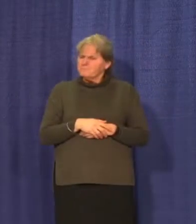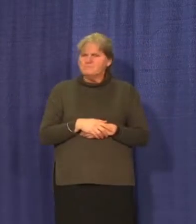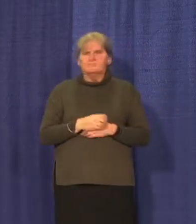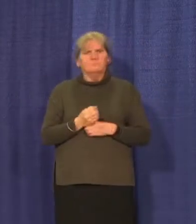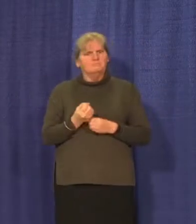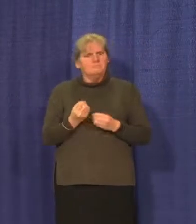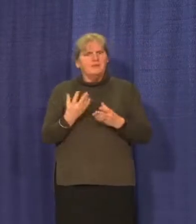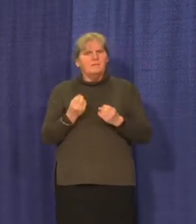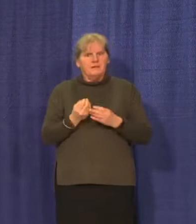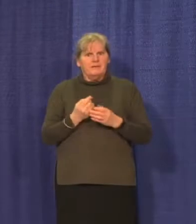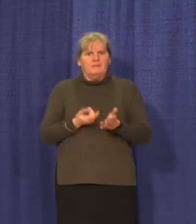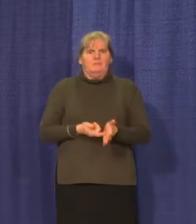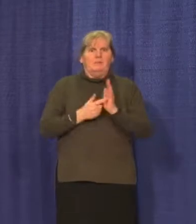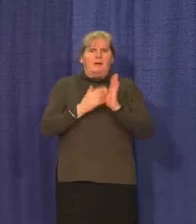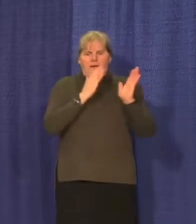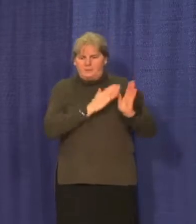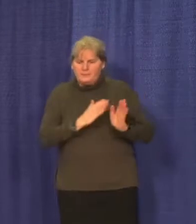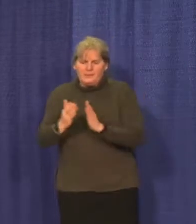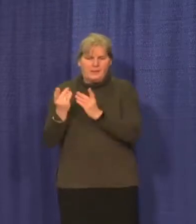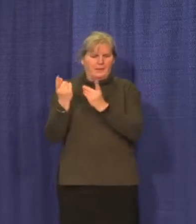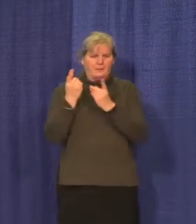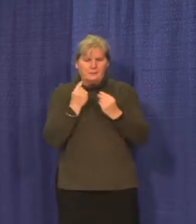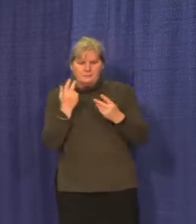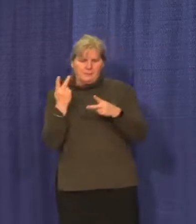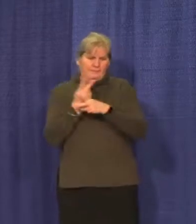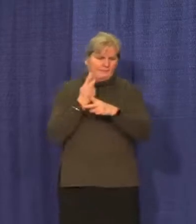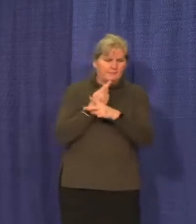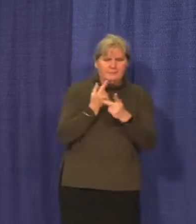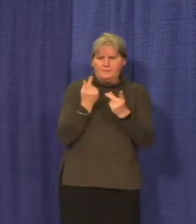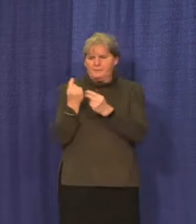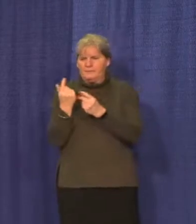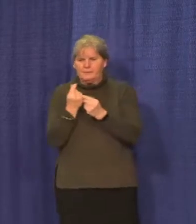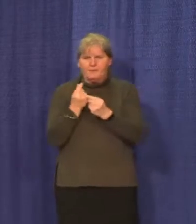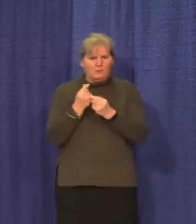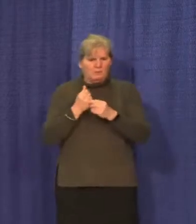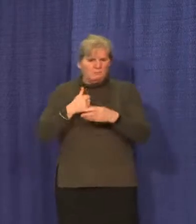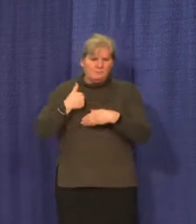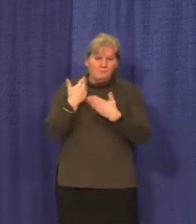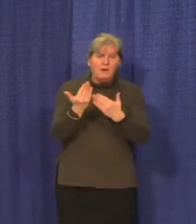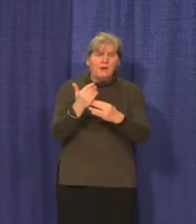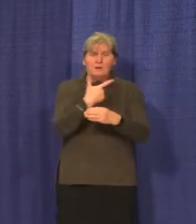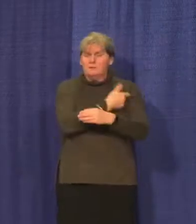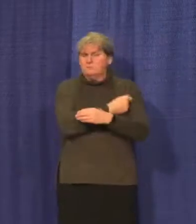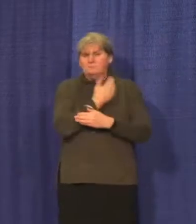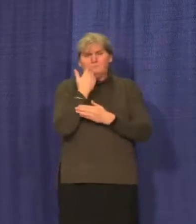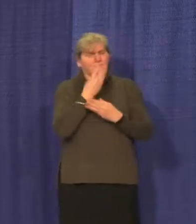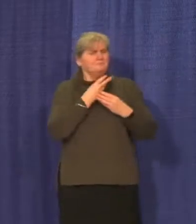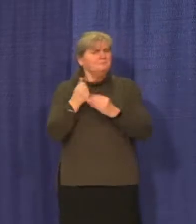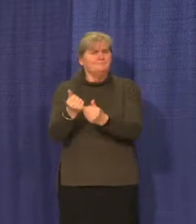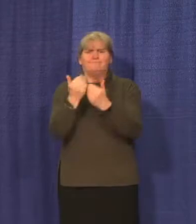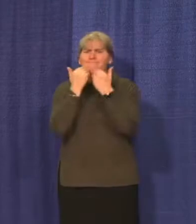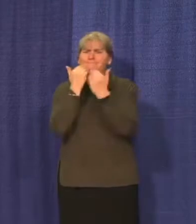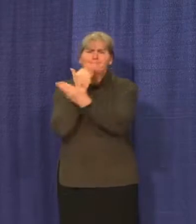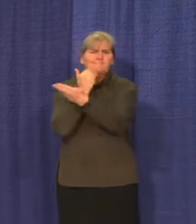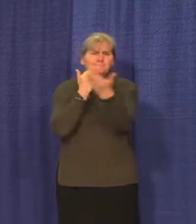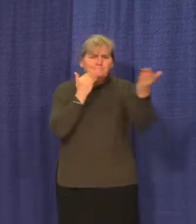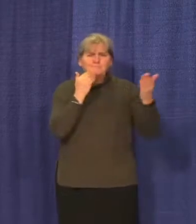that had to occur, and things went incredibly smooth. So a big thank you to all of